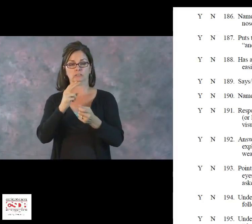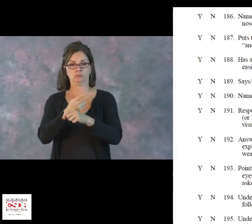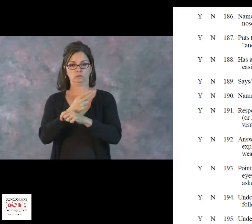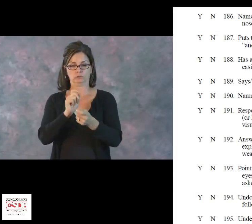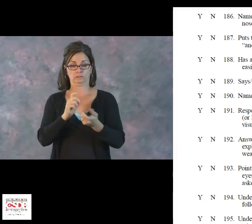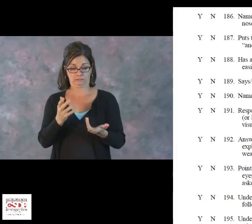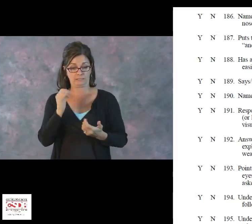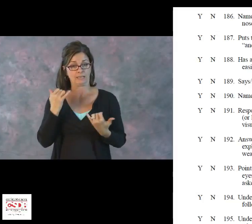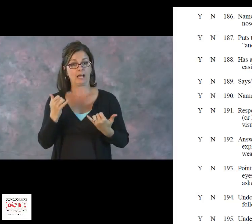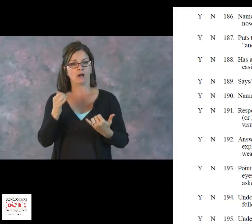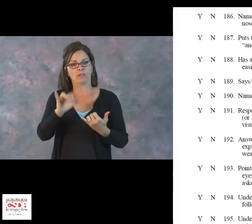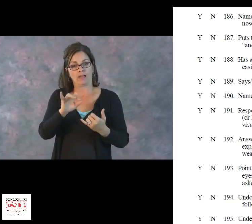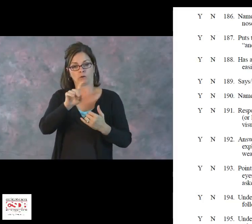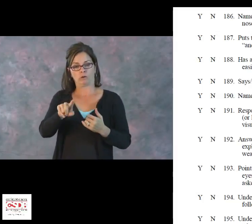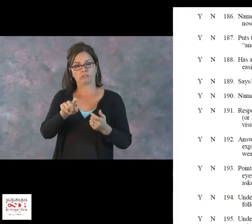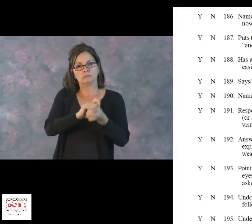who might use sign language, to say,